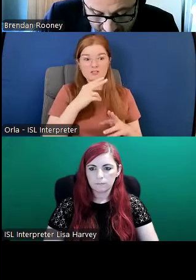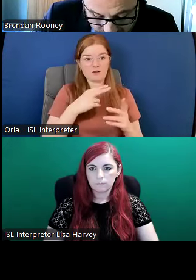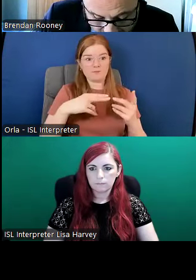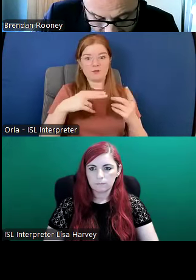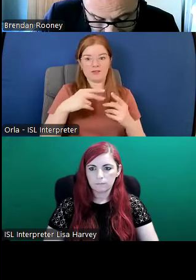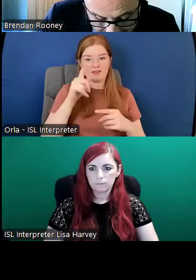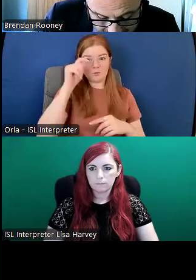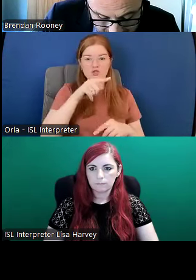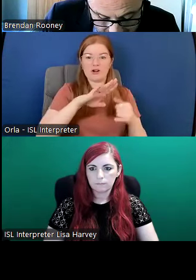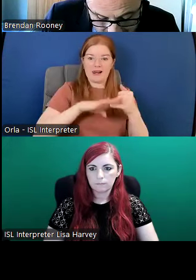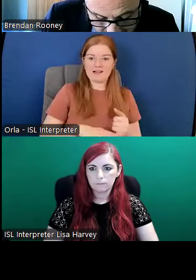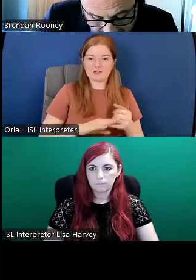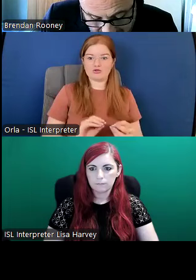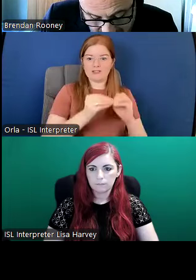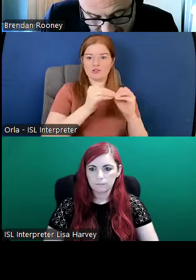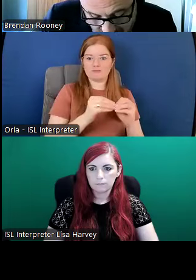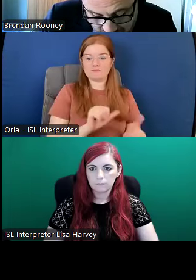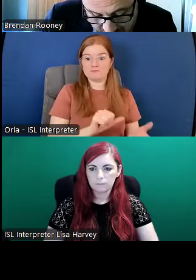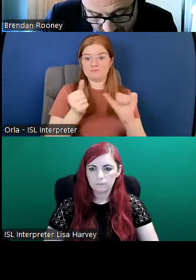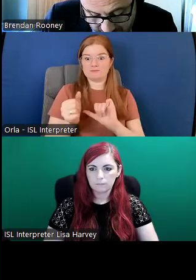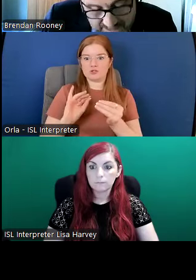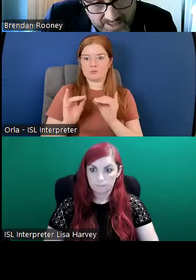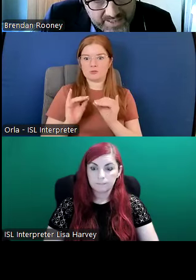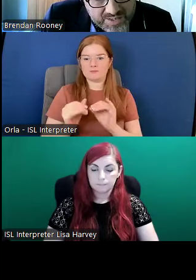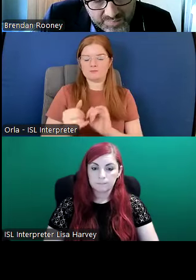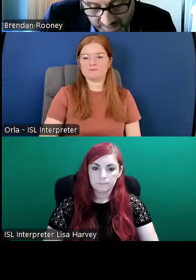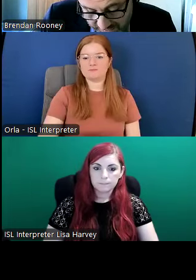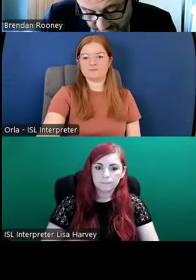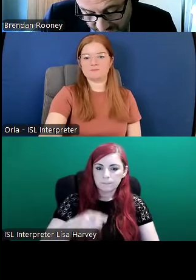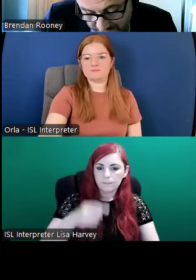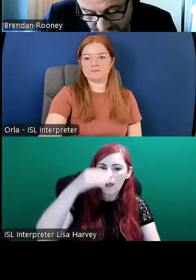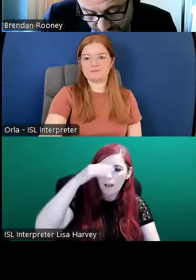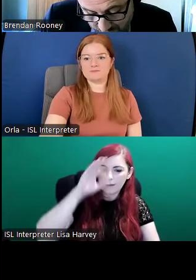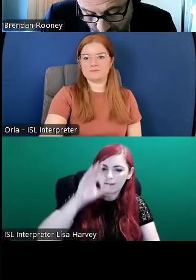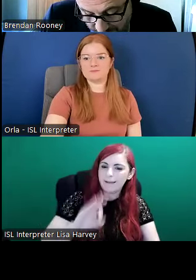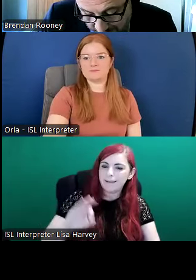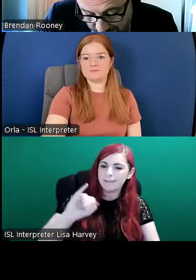last work. Jellett late Irish subjects are Gleizes-like in spirit, if not in form,